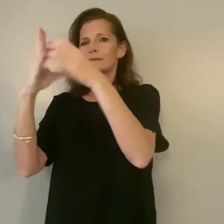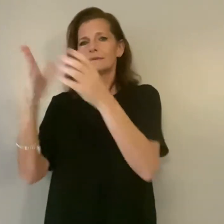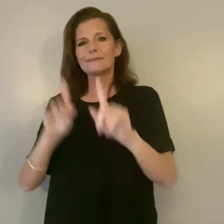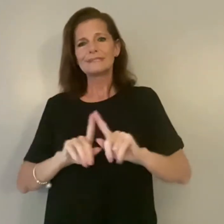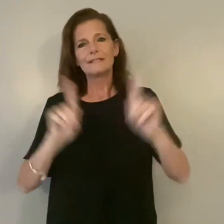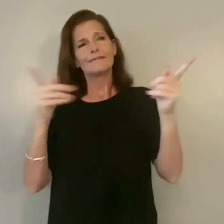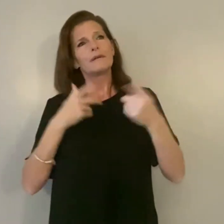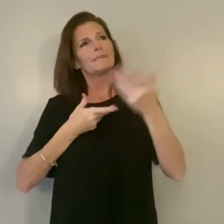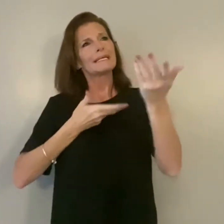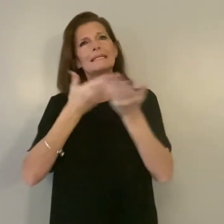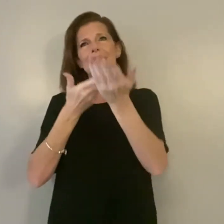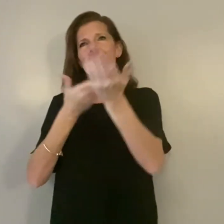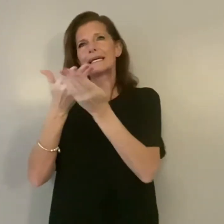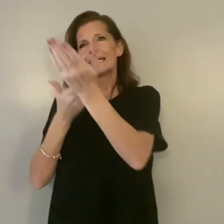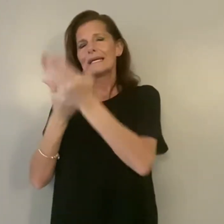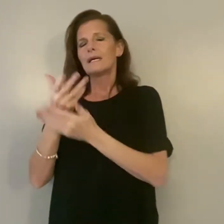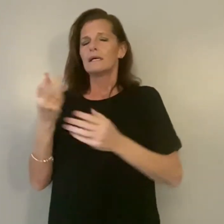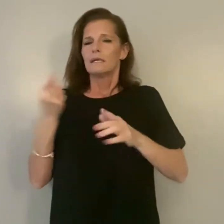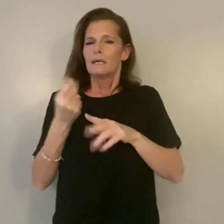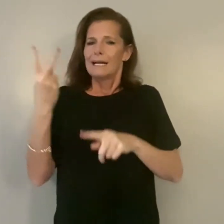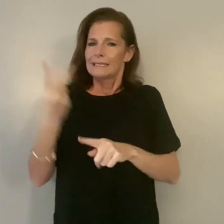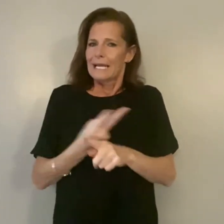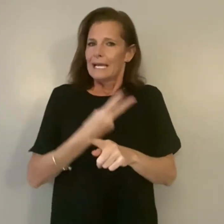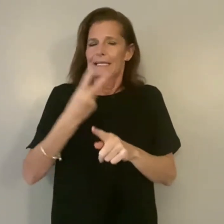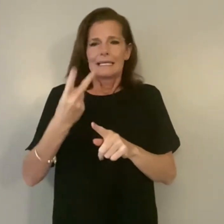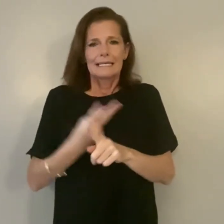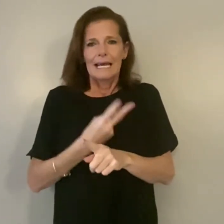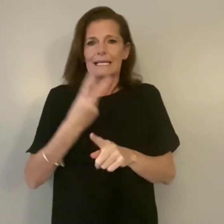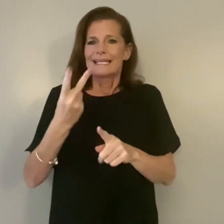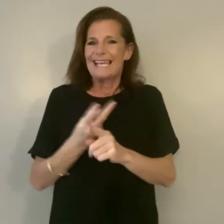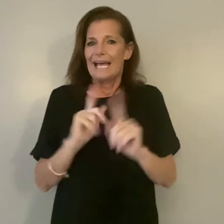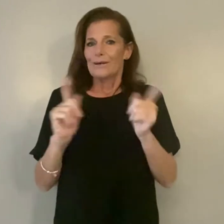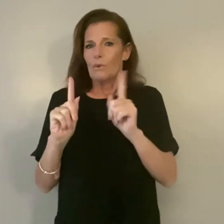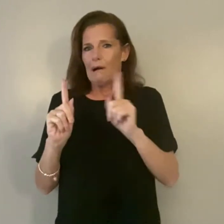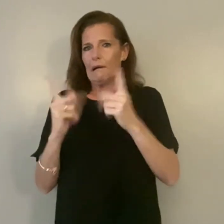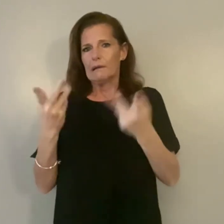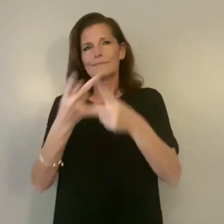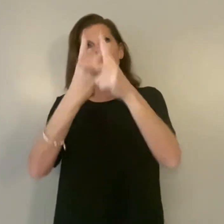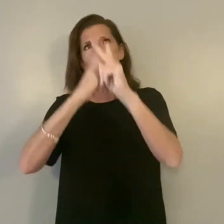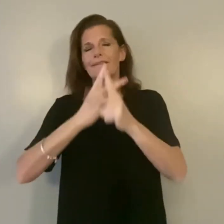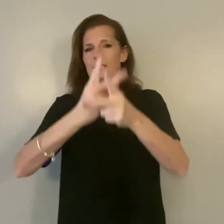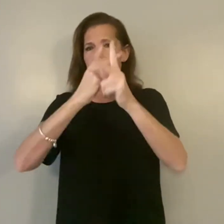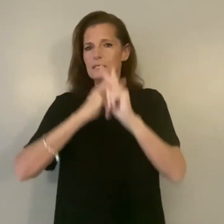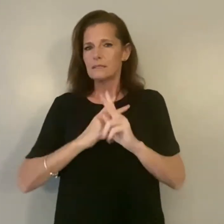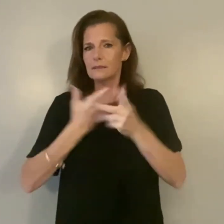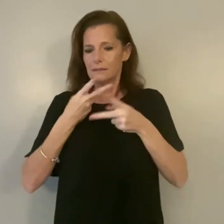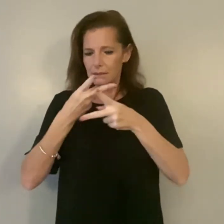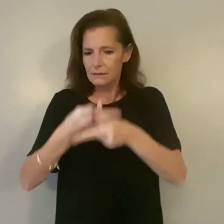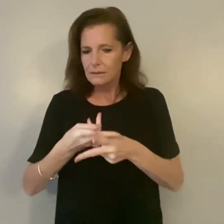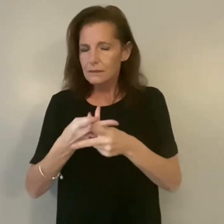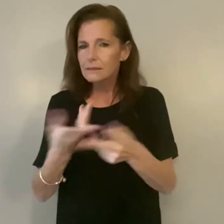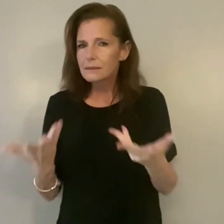And in my conversations, a subject that comes up often is governance and the relationship